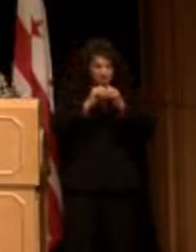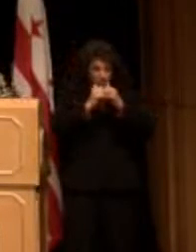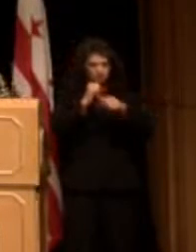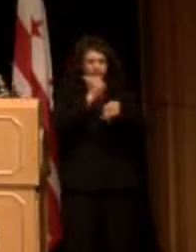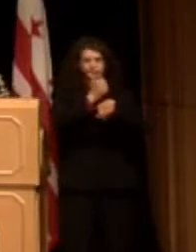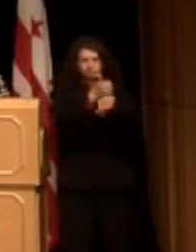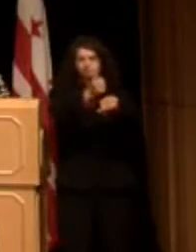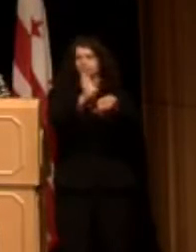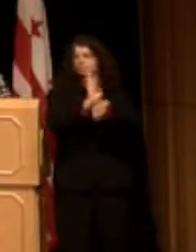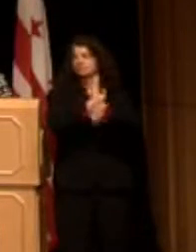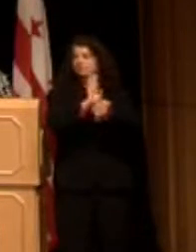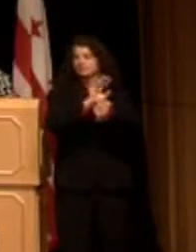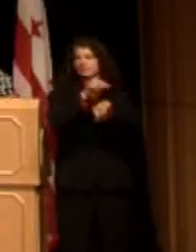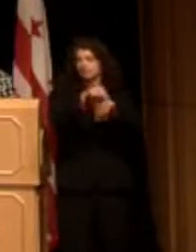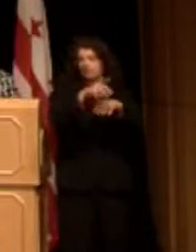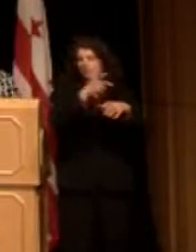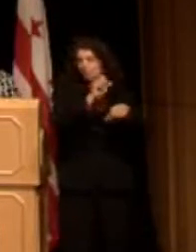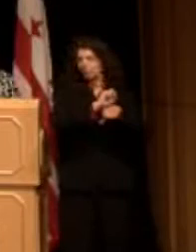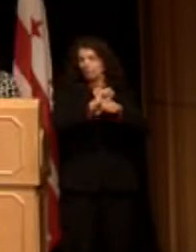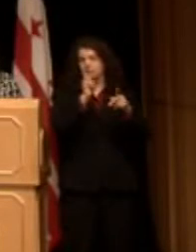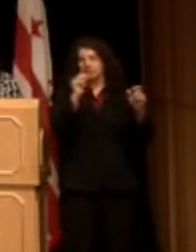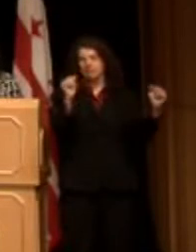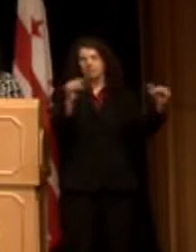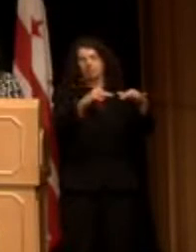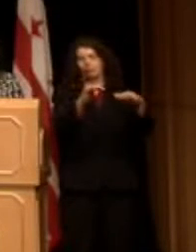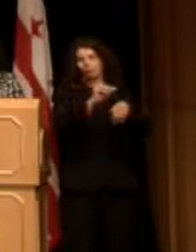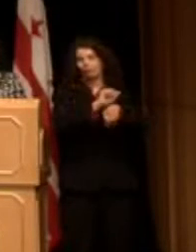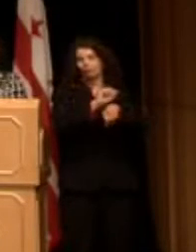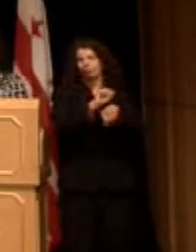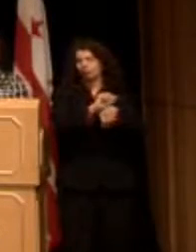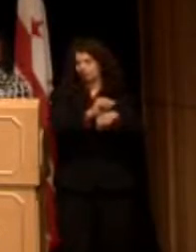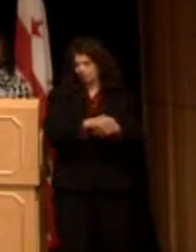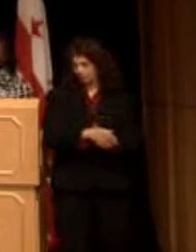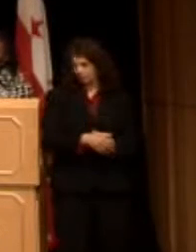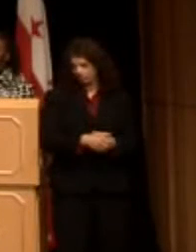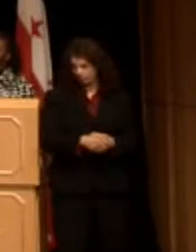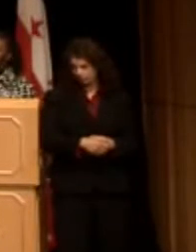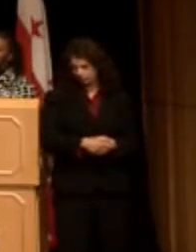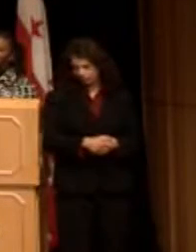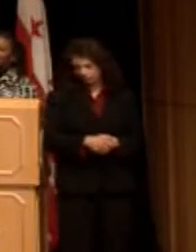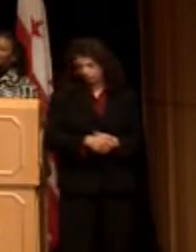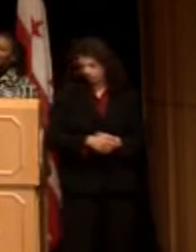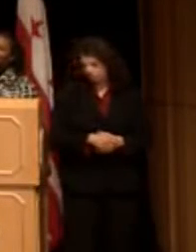AT THIS TIME I WOULD LIKE TO INTRODUCE APOLOGY DONALDSON, OUR DIRECTOR OF HOUSING AND COMMUNITY DEVELOPMENT.